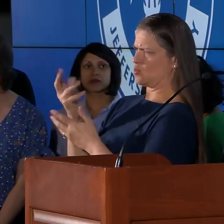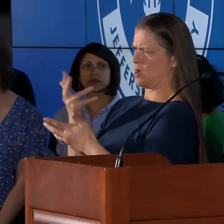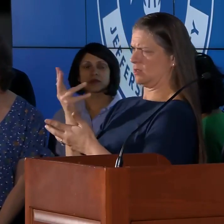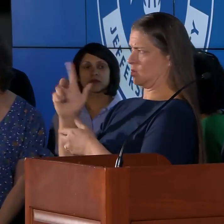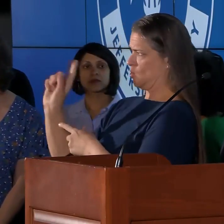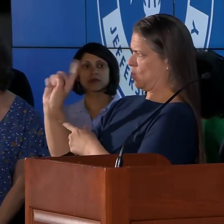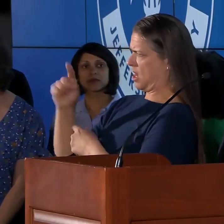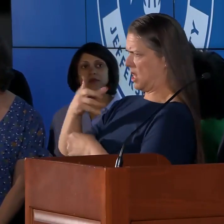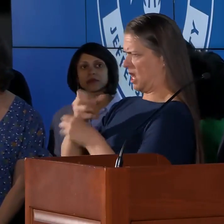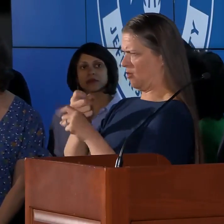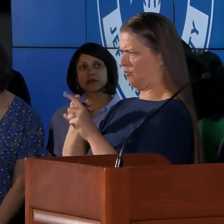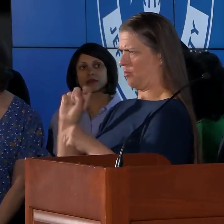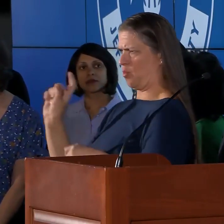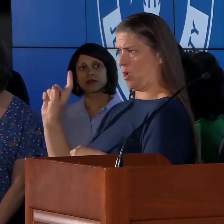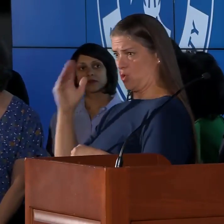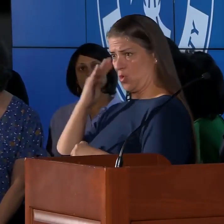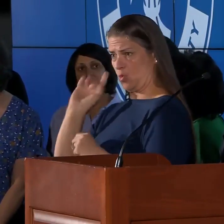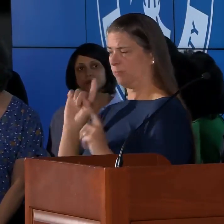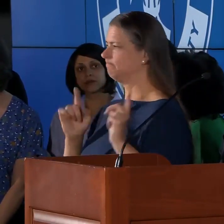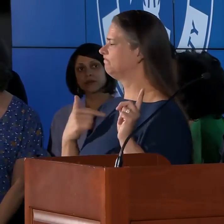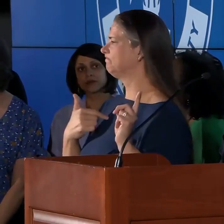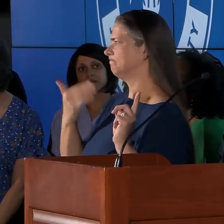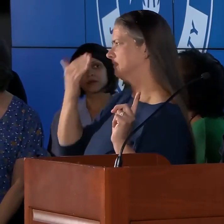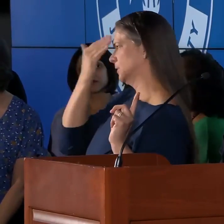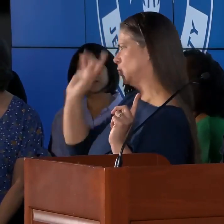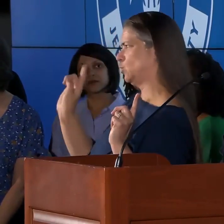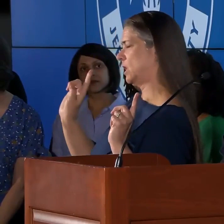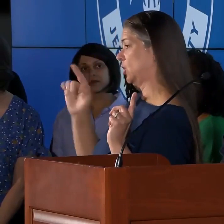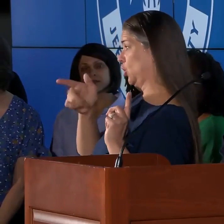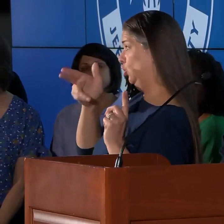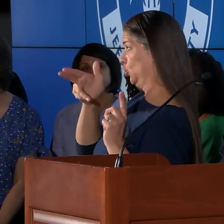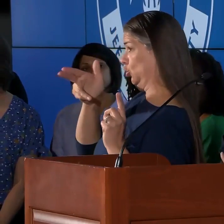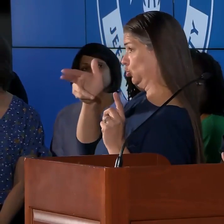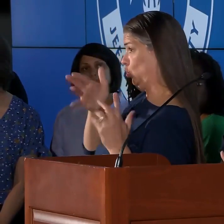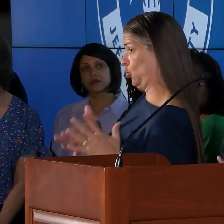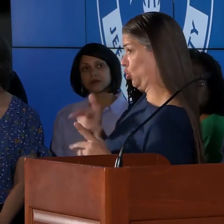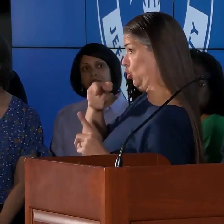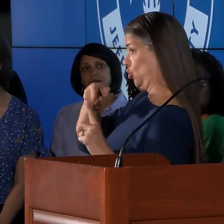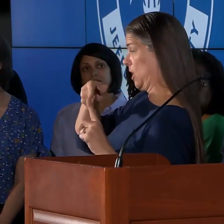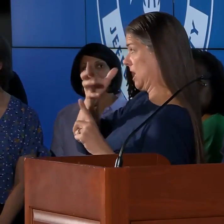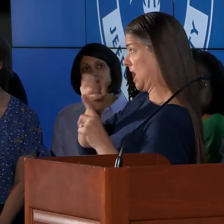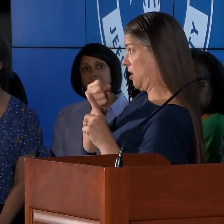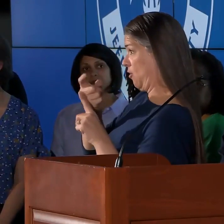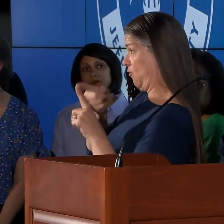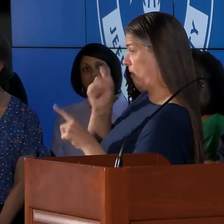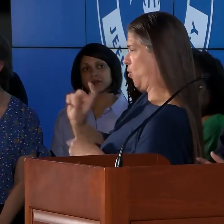human body? I don't know where the shooter got the weapon from, but I just can say that it